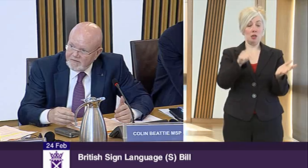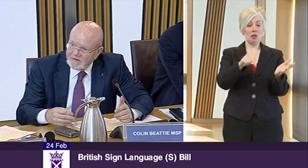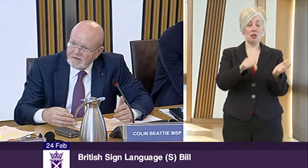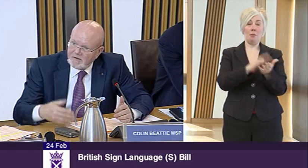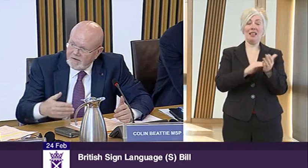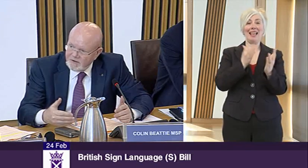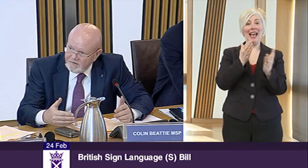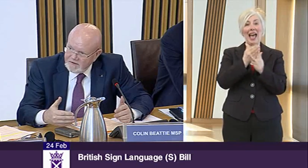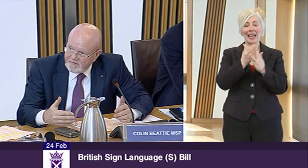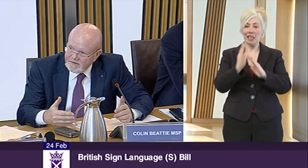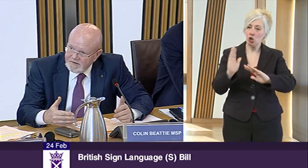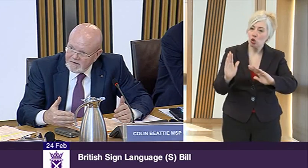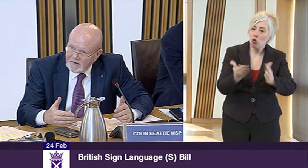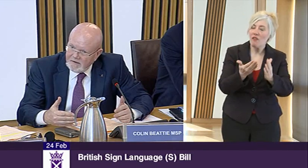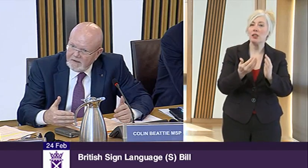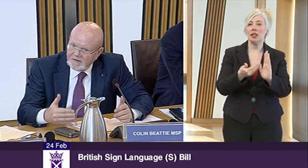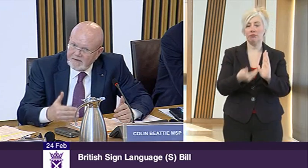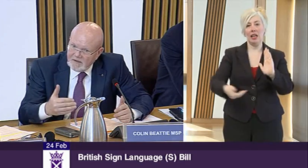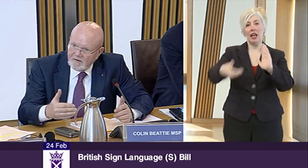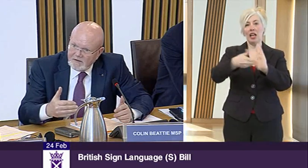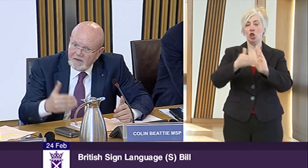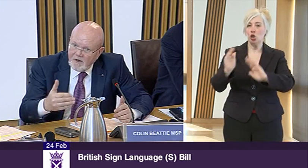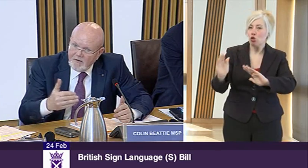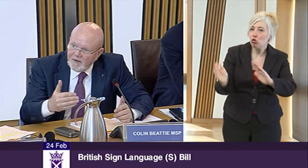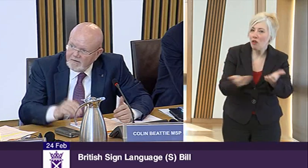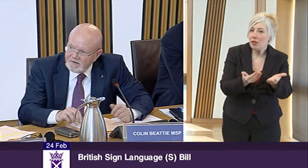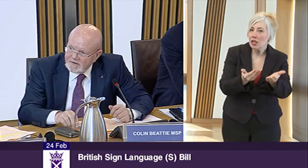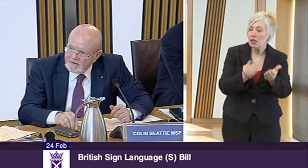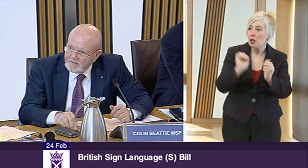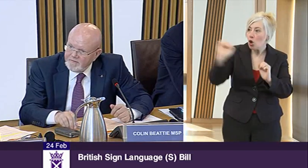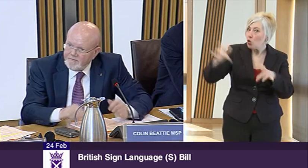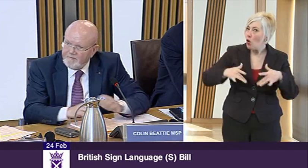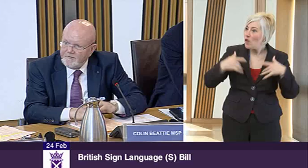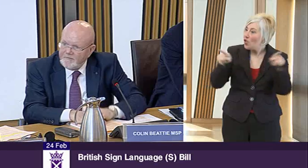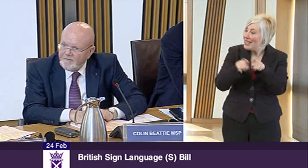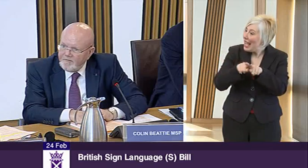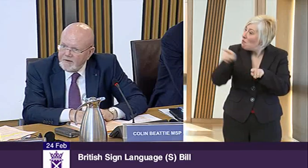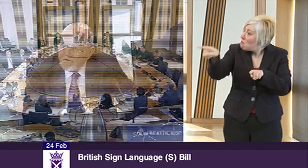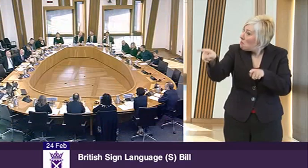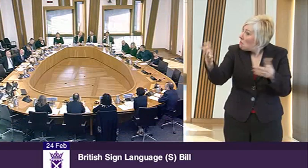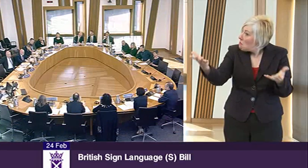is really about access to services and additional services. Is that how the panel sees it?